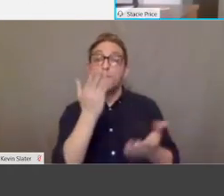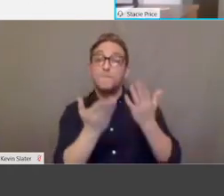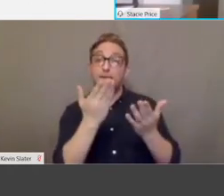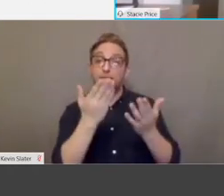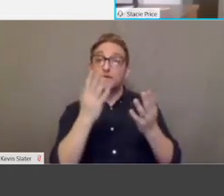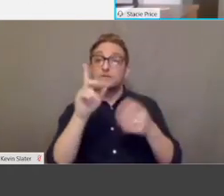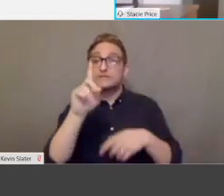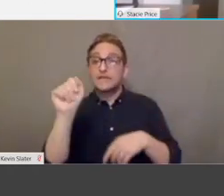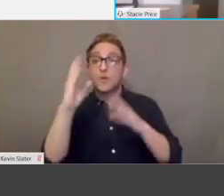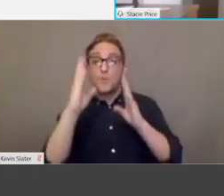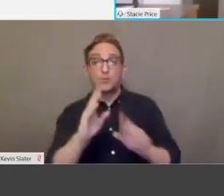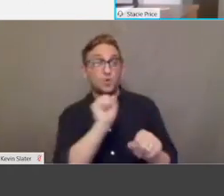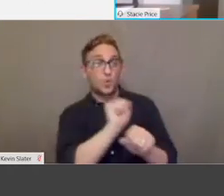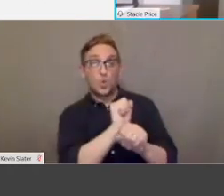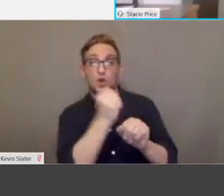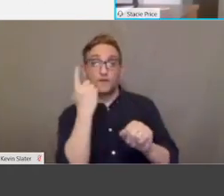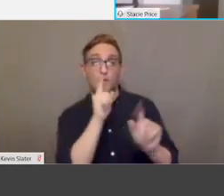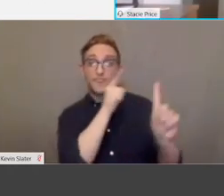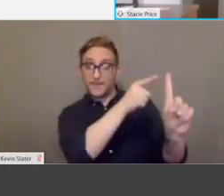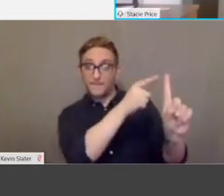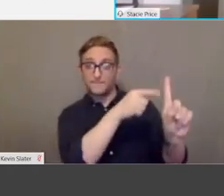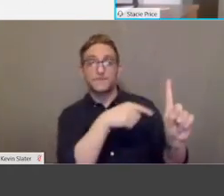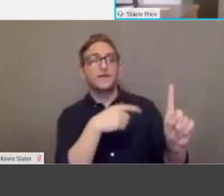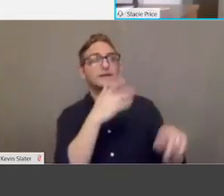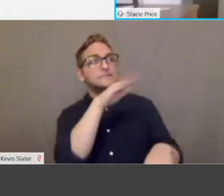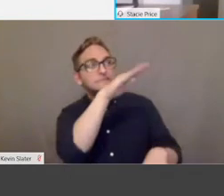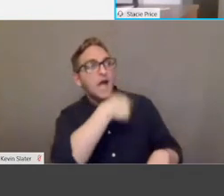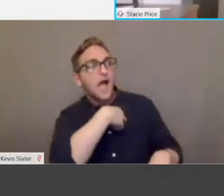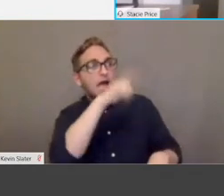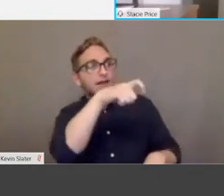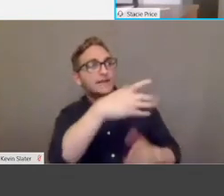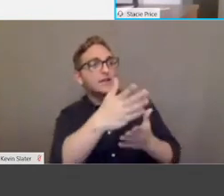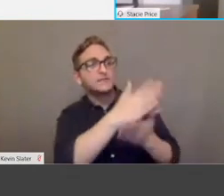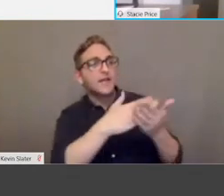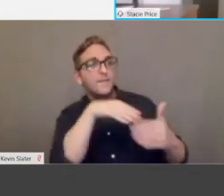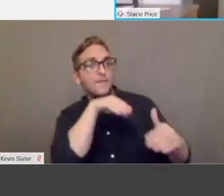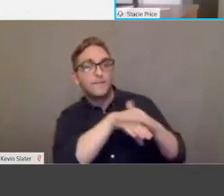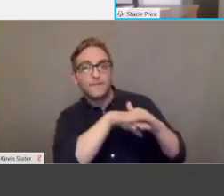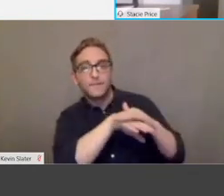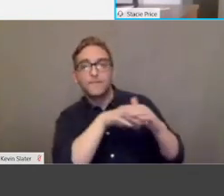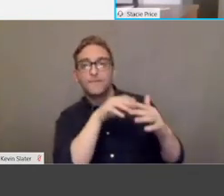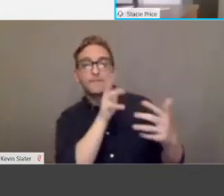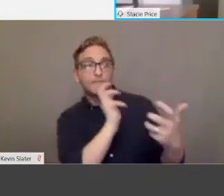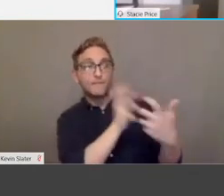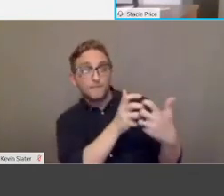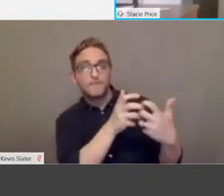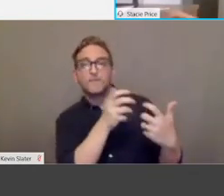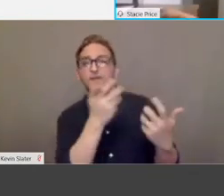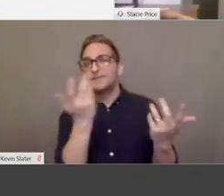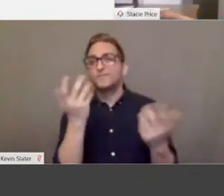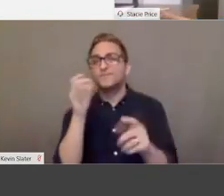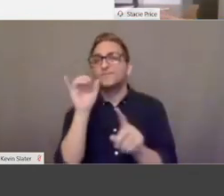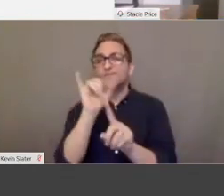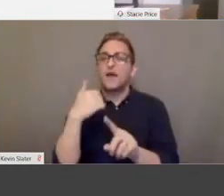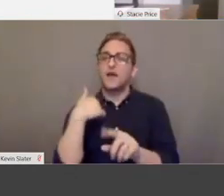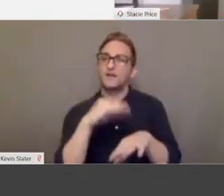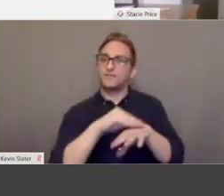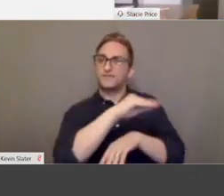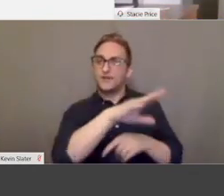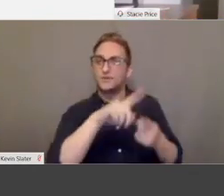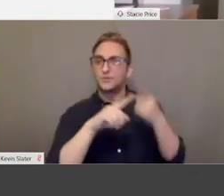they need certain types of accommodation whether that be particular accessibility realm, just